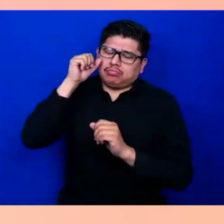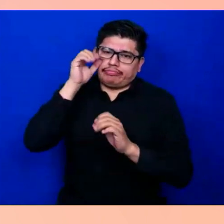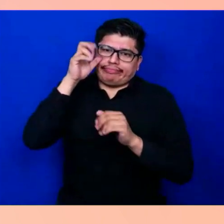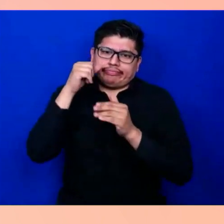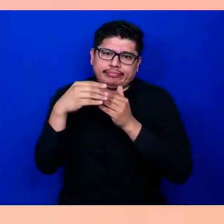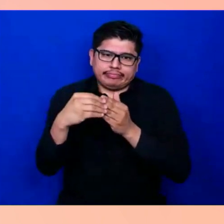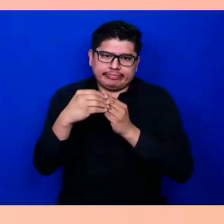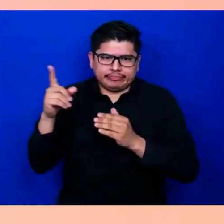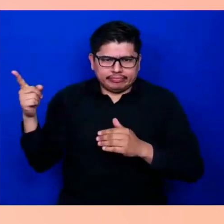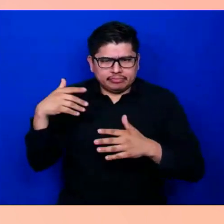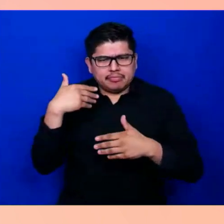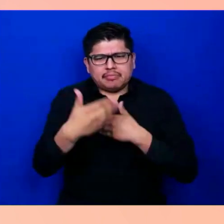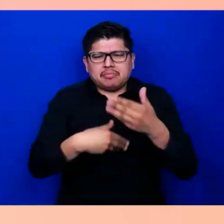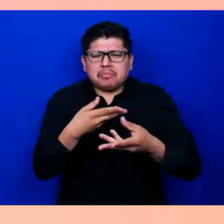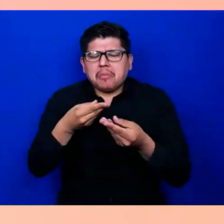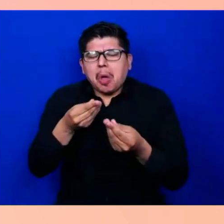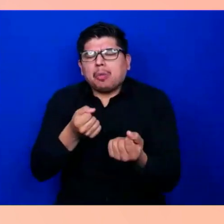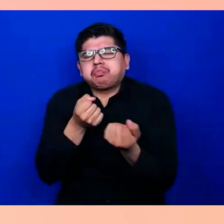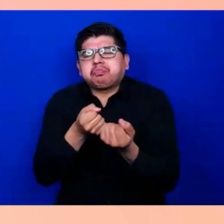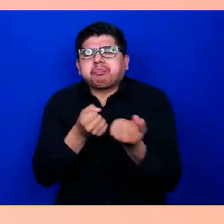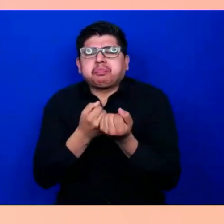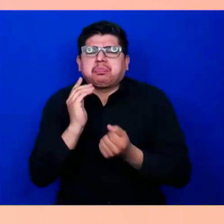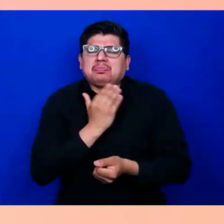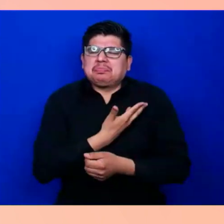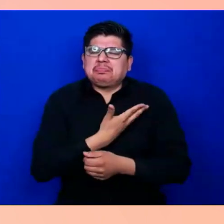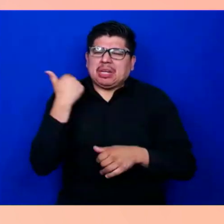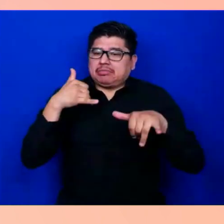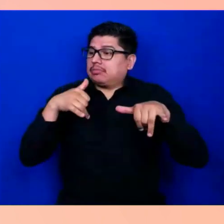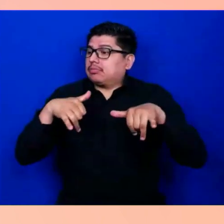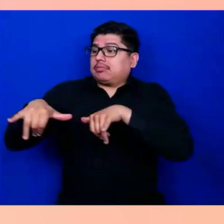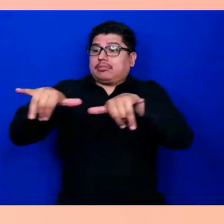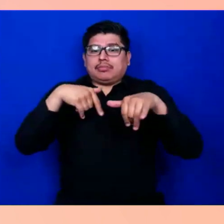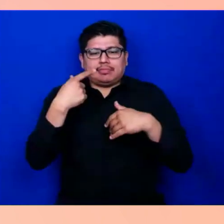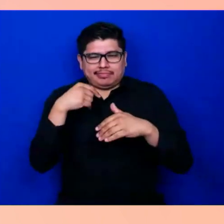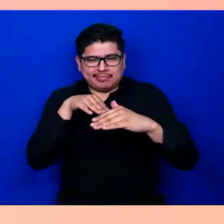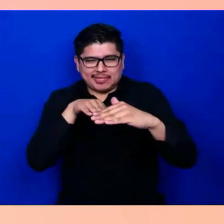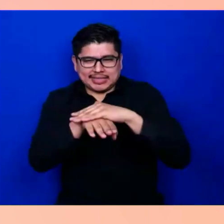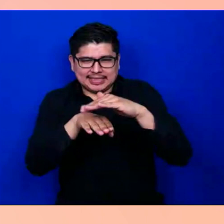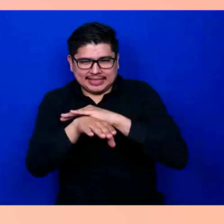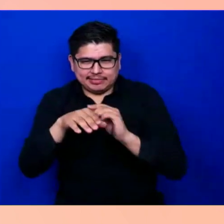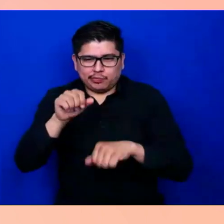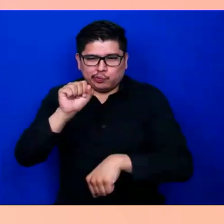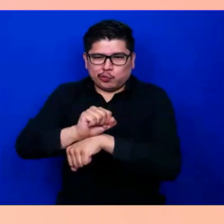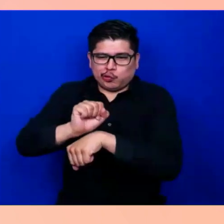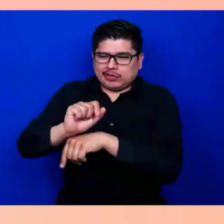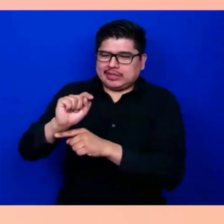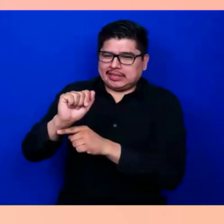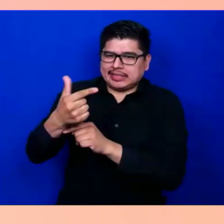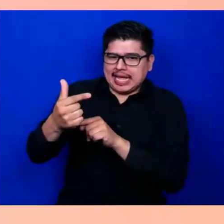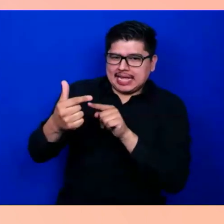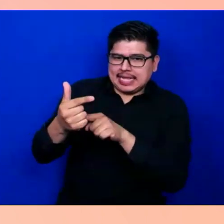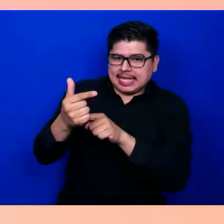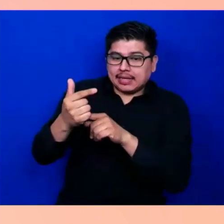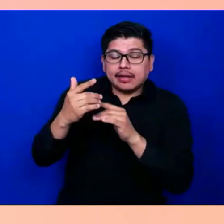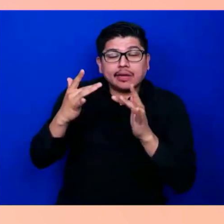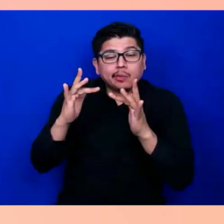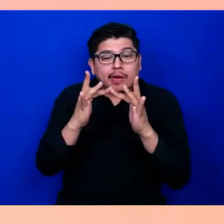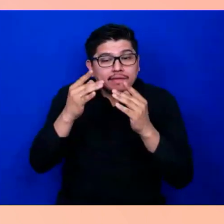out there for accessibility. WCAG, the web content accessibility guidelines. Now I'm not going to go into pronunciation.